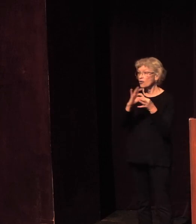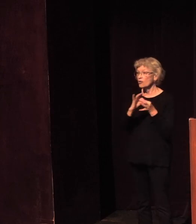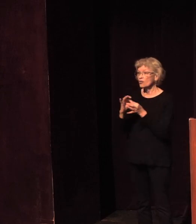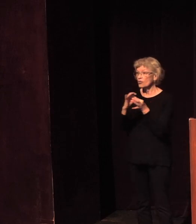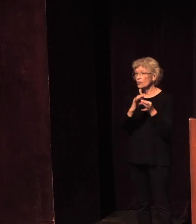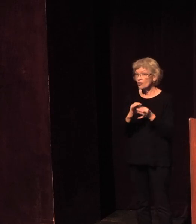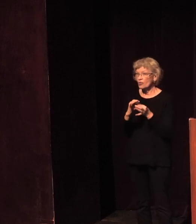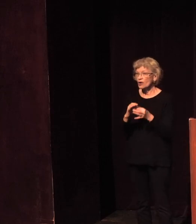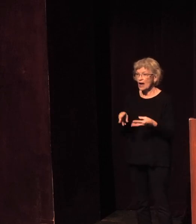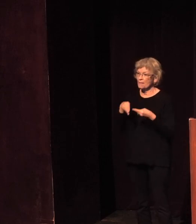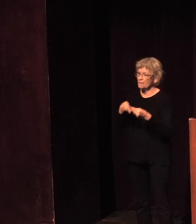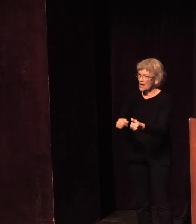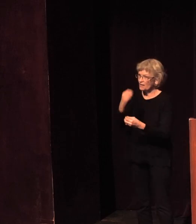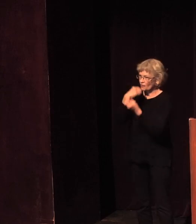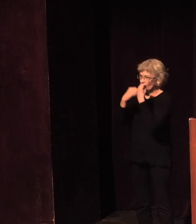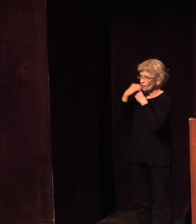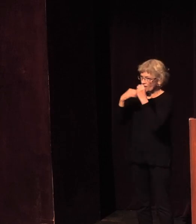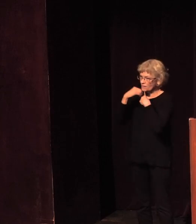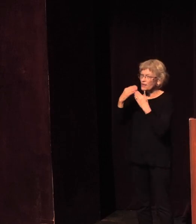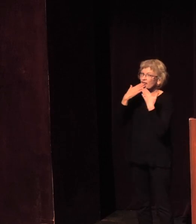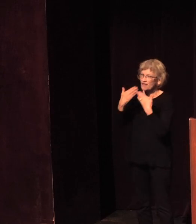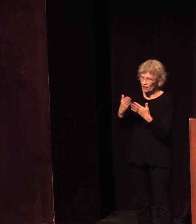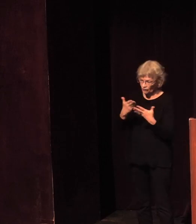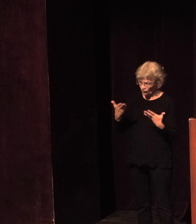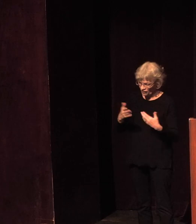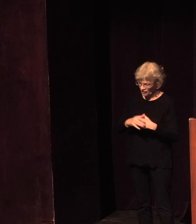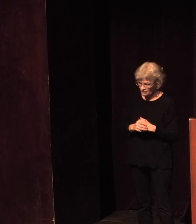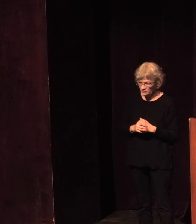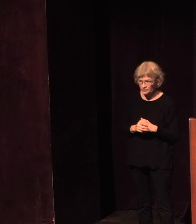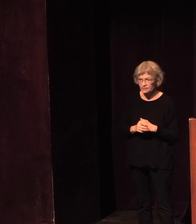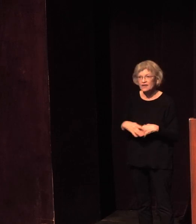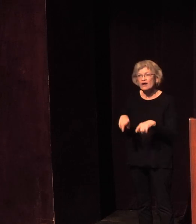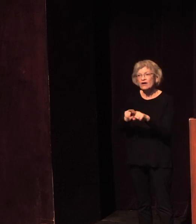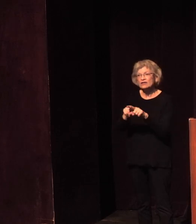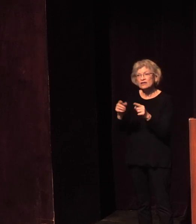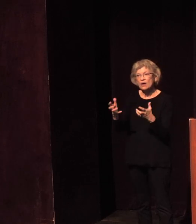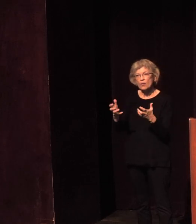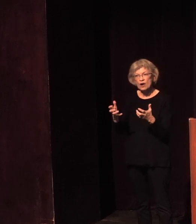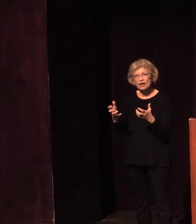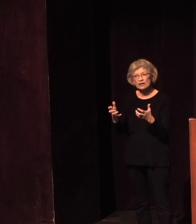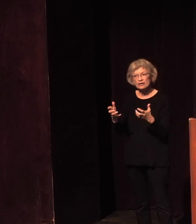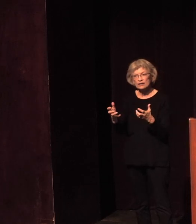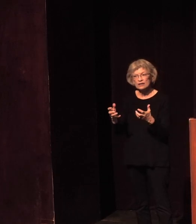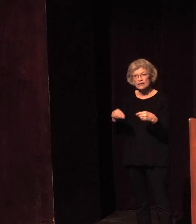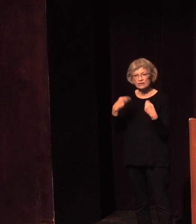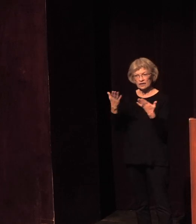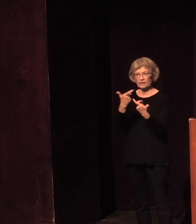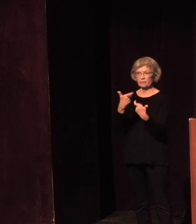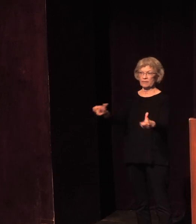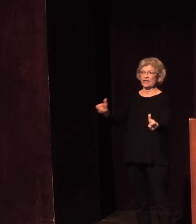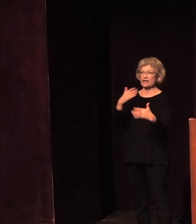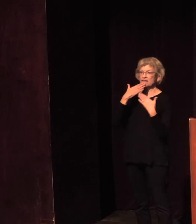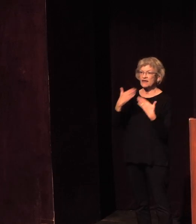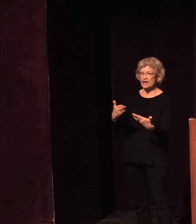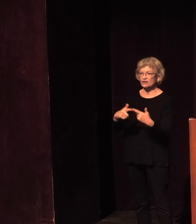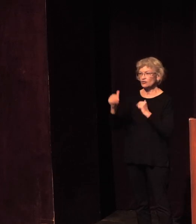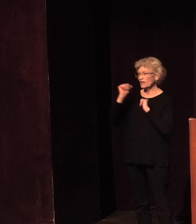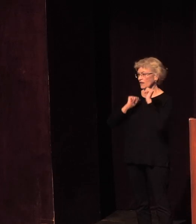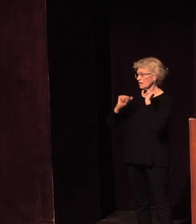Geoff Green, and our wonderful foundation for once again sponsoring the refreshments and underwriting the cost of that. So we are really grateful for them.